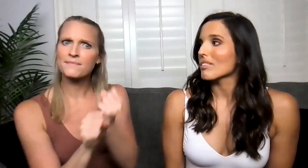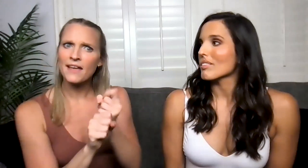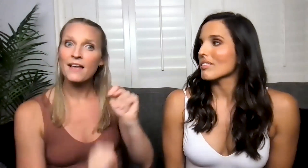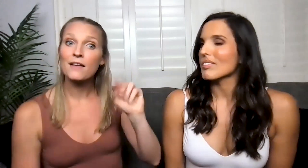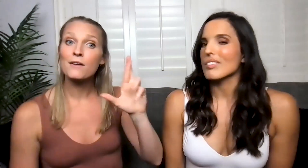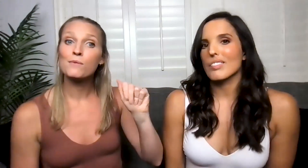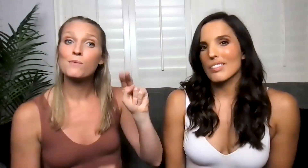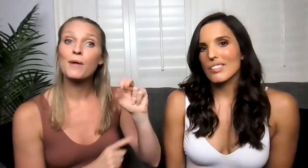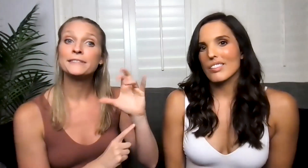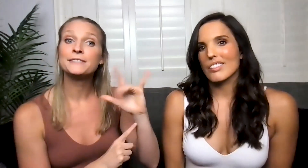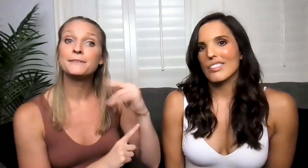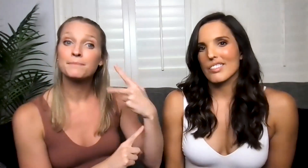for making the transcripts and captions of this podcast